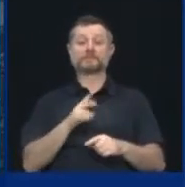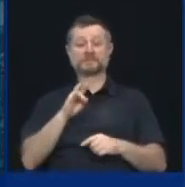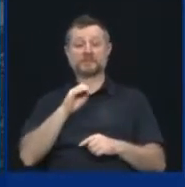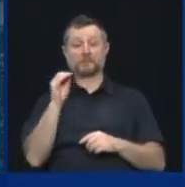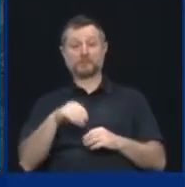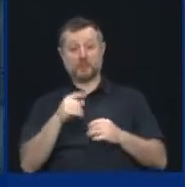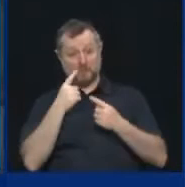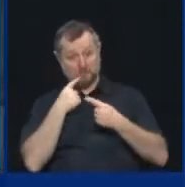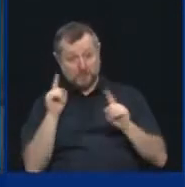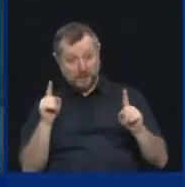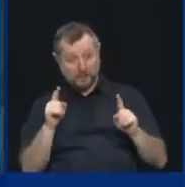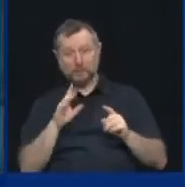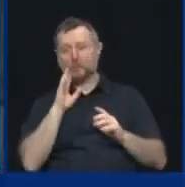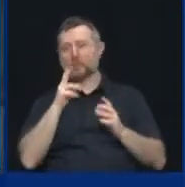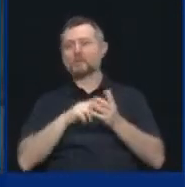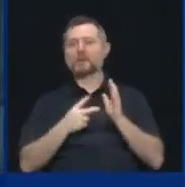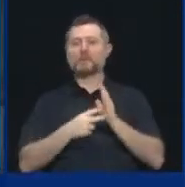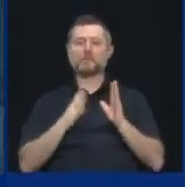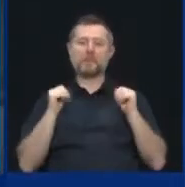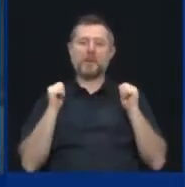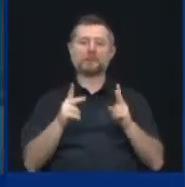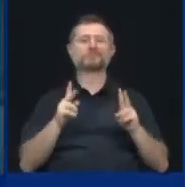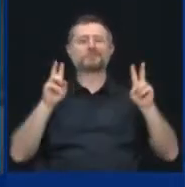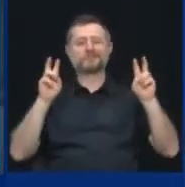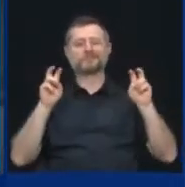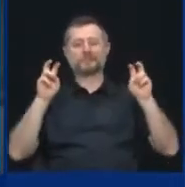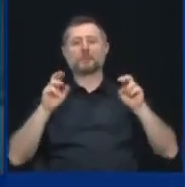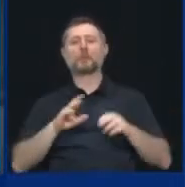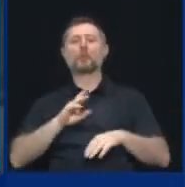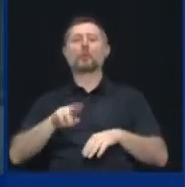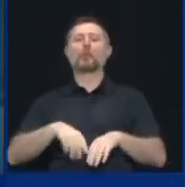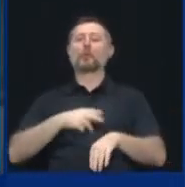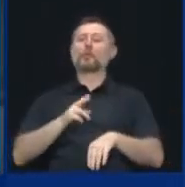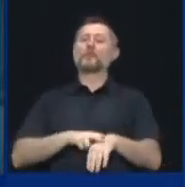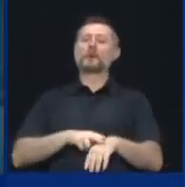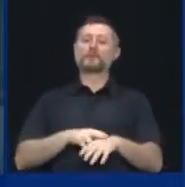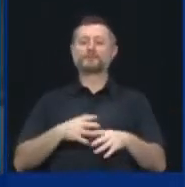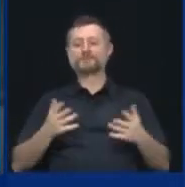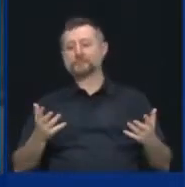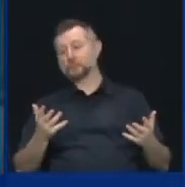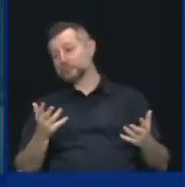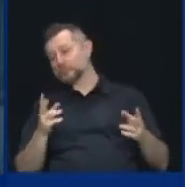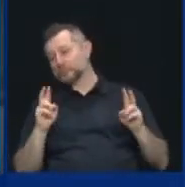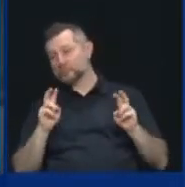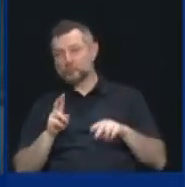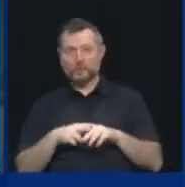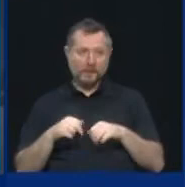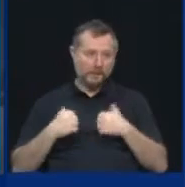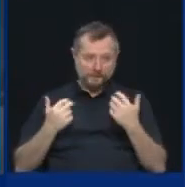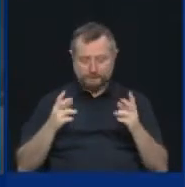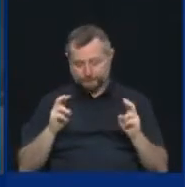WEIT H 70%, WE WILL BE BACK TO LIFE AS NORMAL.